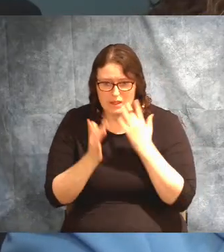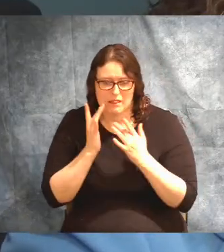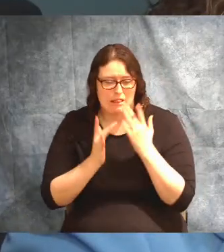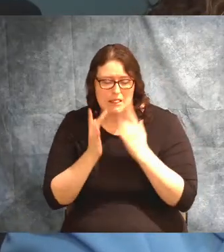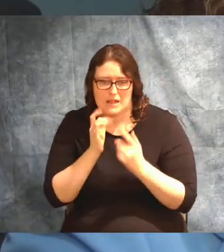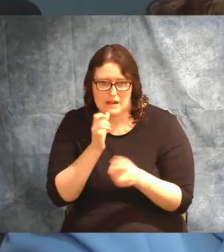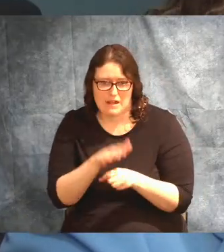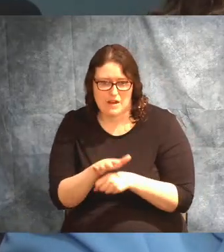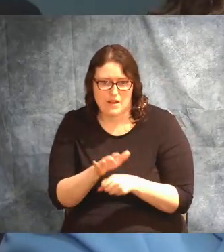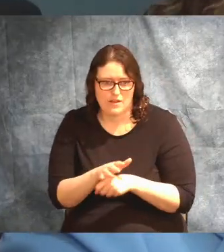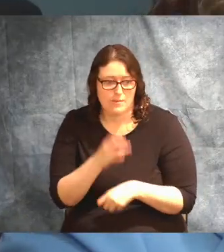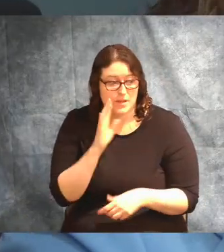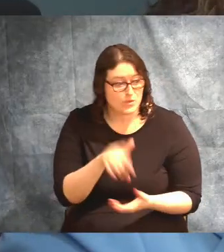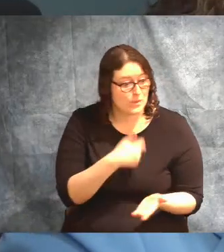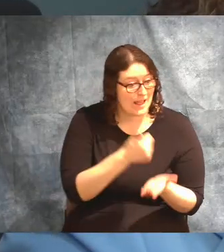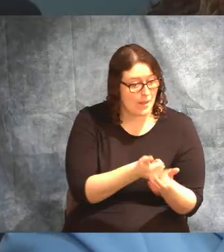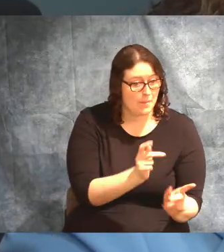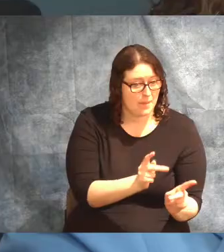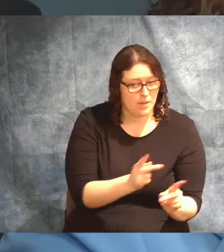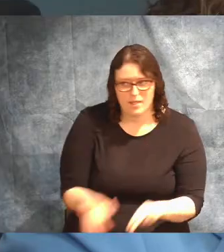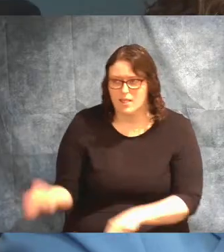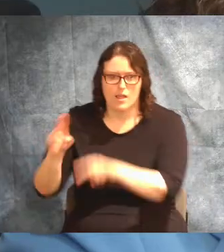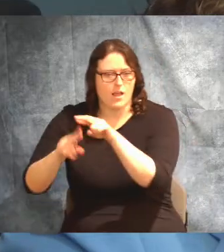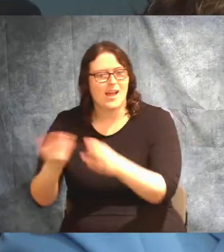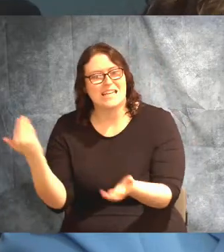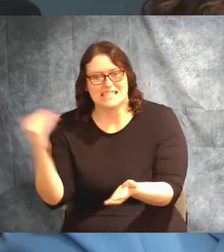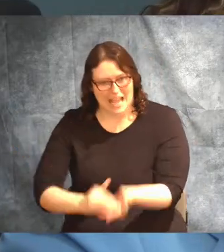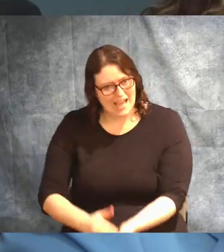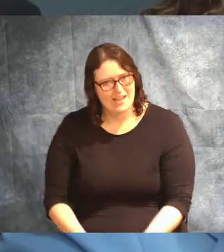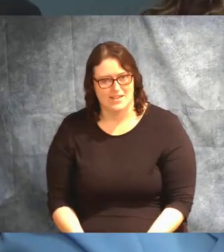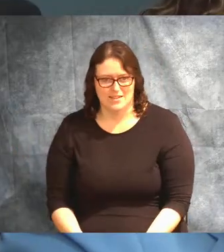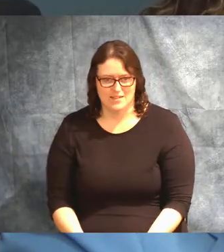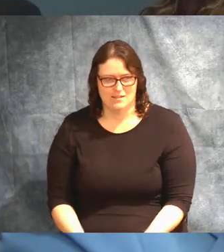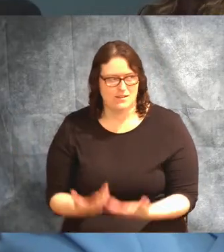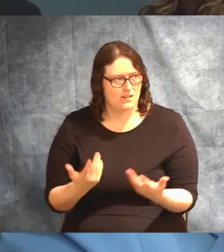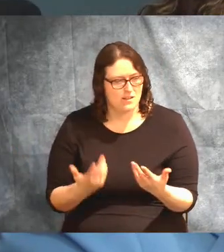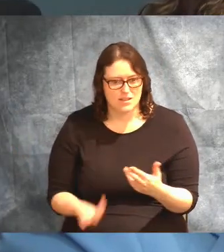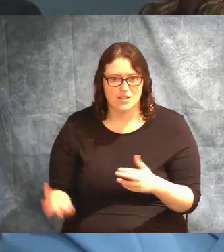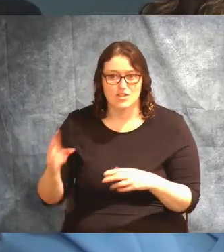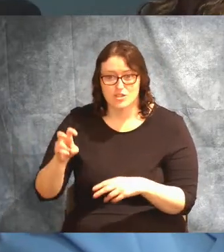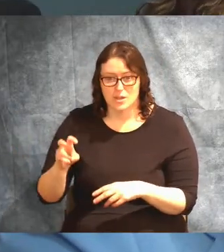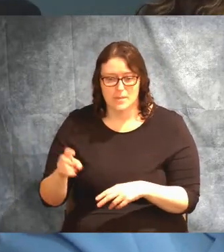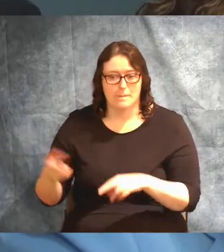they go up on your bill. They jump on your bill and then they jump up and say, "I didn't tell